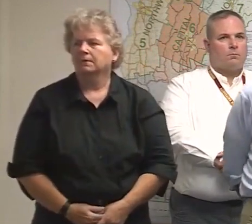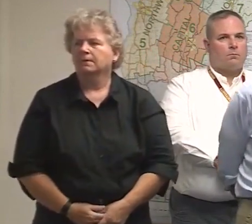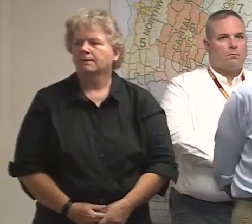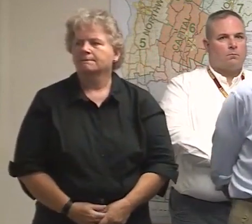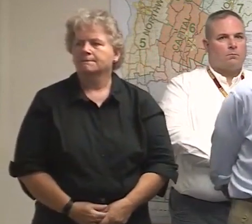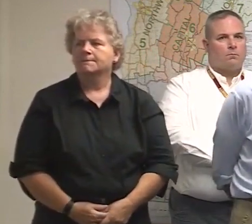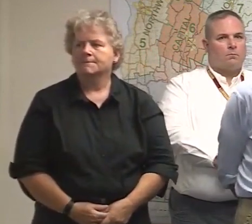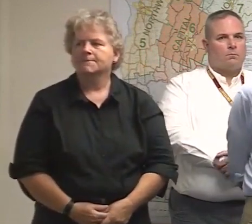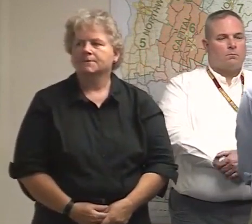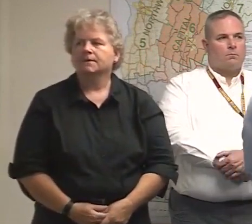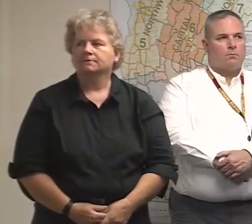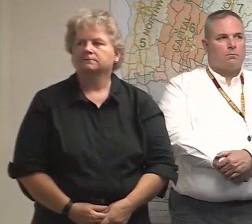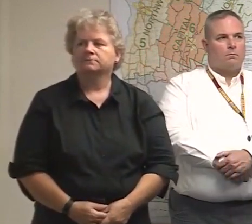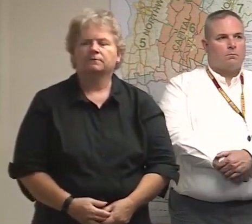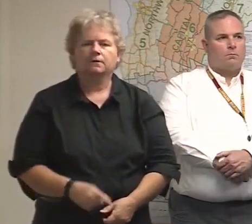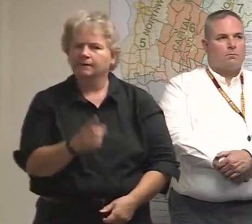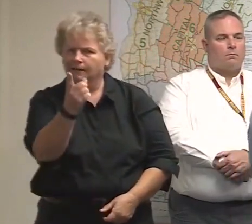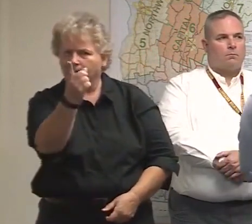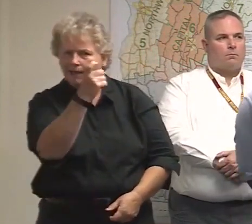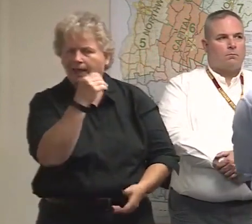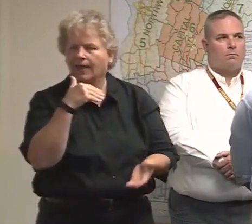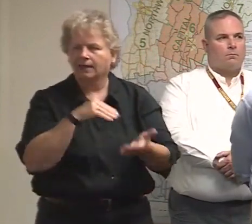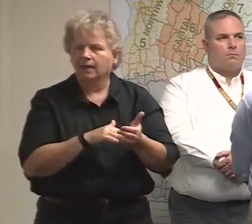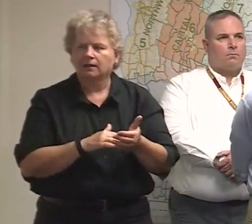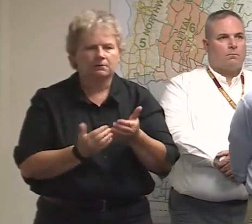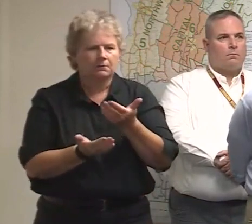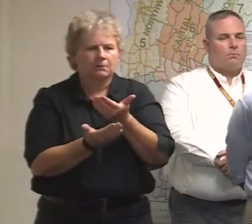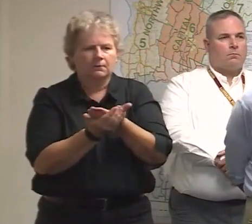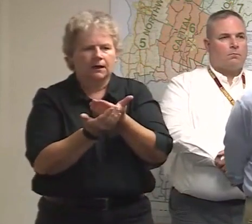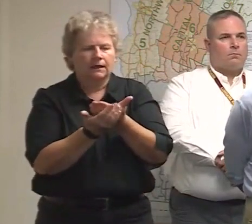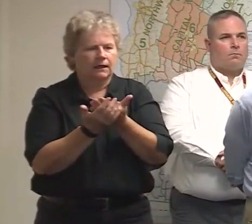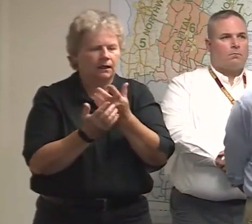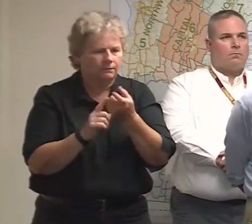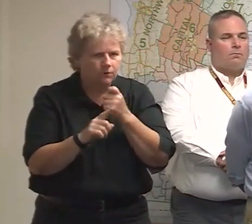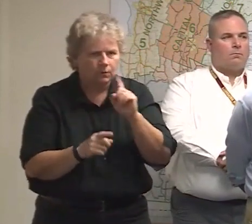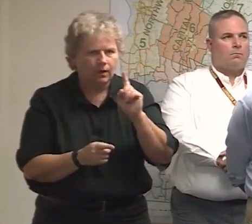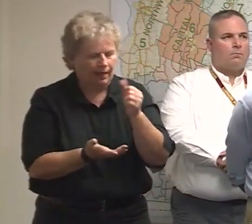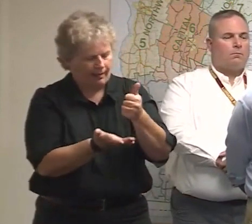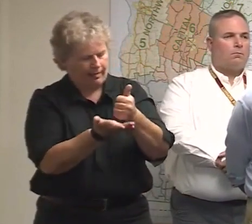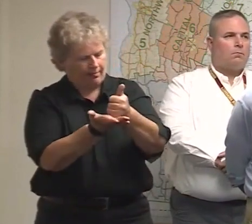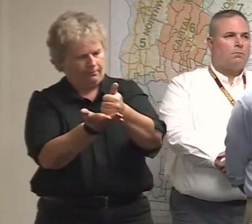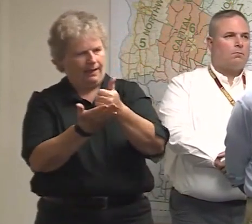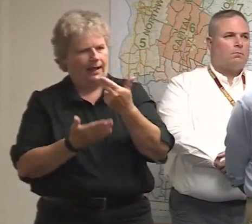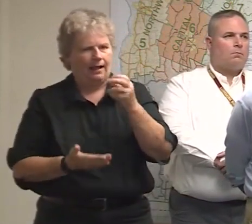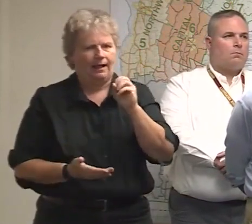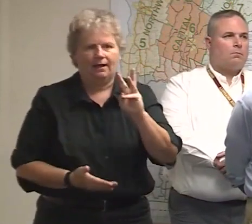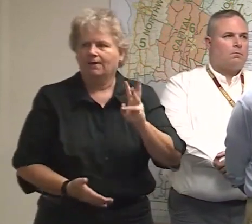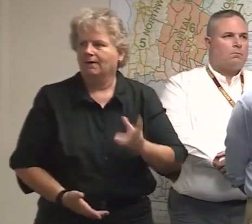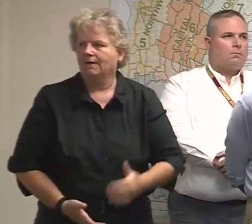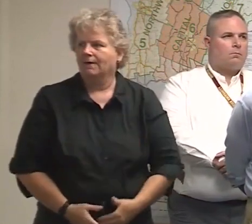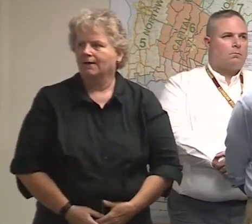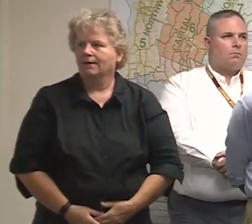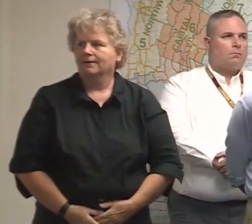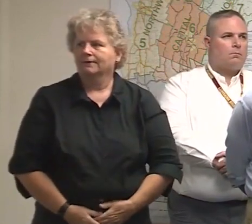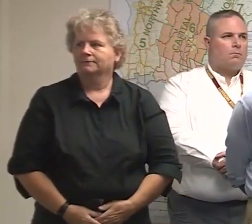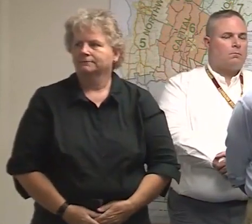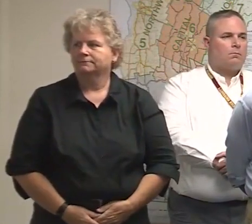AND HOW IS THAT FUNDED? I MEAN, I KNOW ROADS ARE FUNDED THROUGH TOWN MEETING BUDGETS, SO HOW DID THAT WORK? SO THAT’S A GREAT QUESTION.